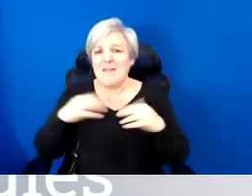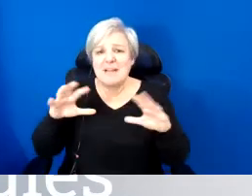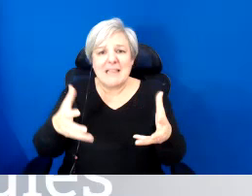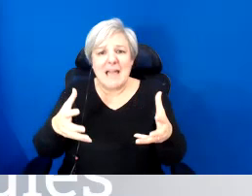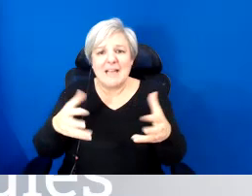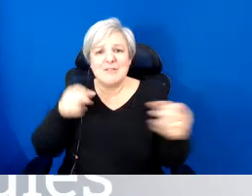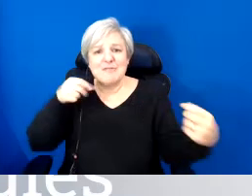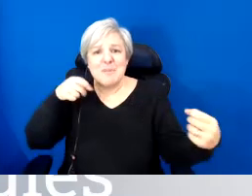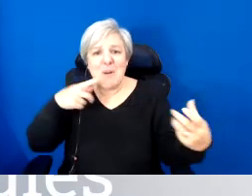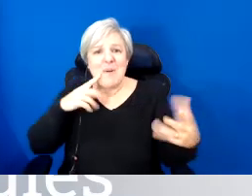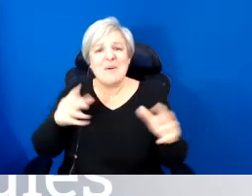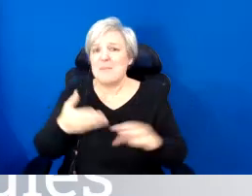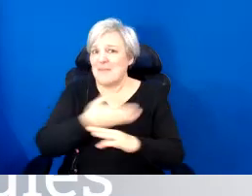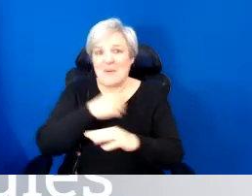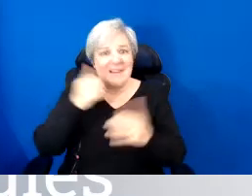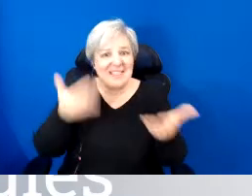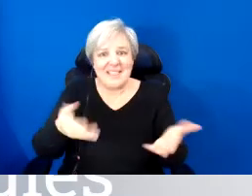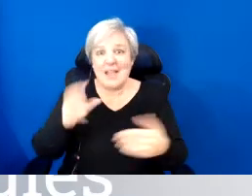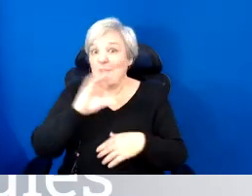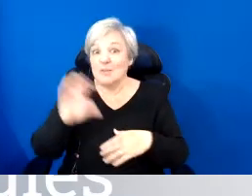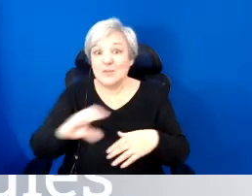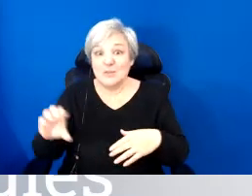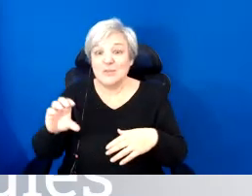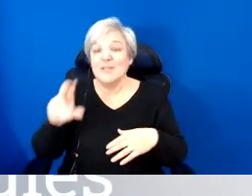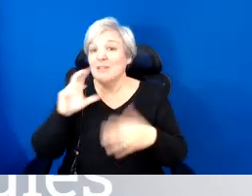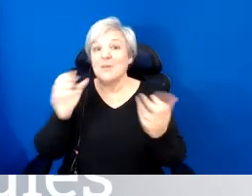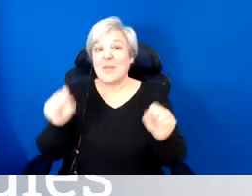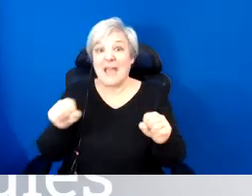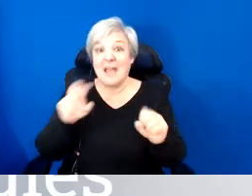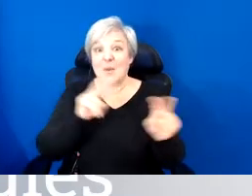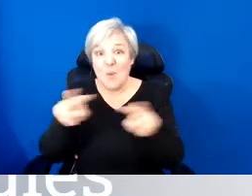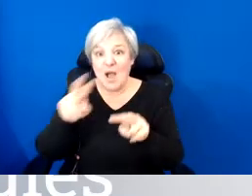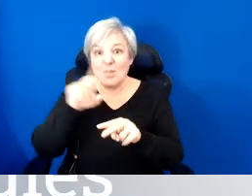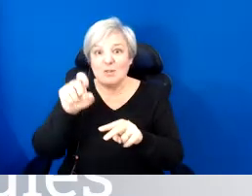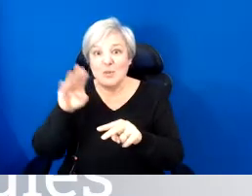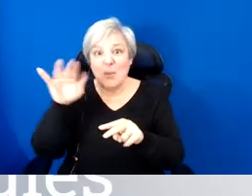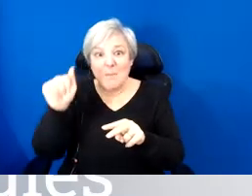present before the pandemic, such as Zoom, Zoom and book clubs and other hobbies.